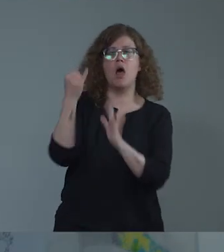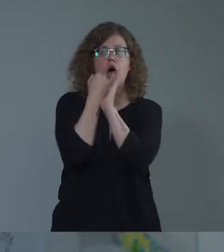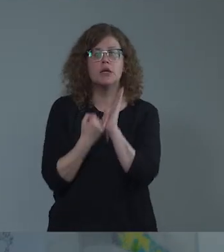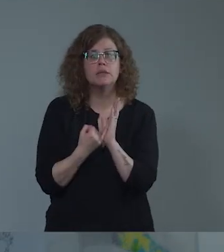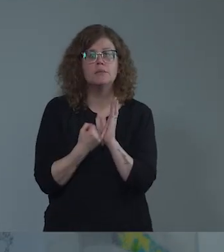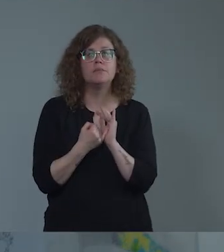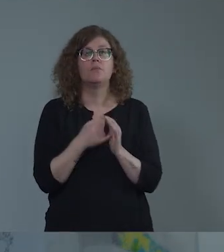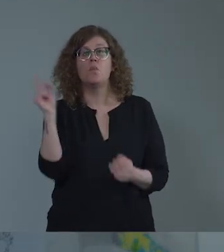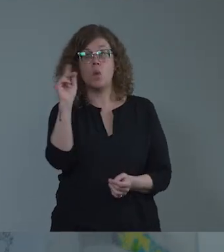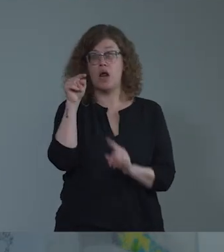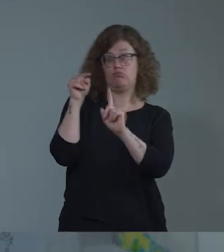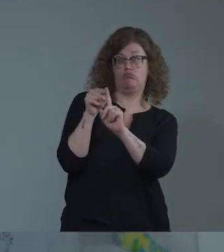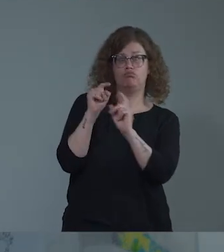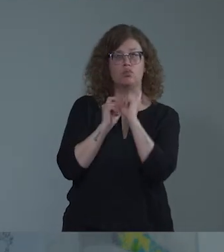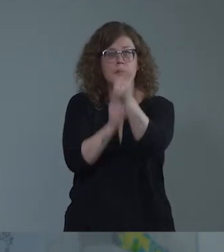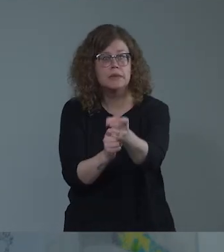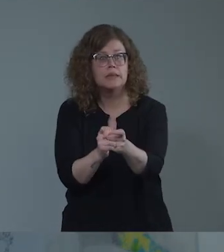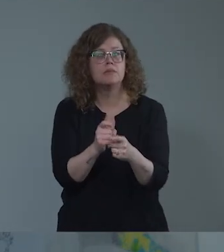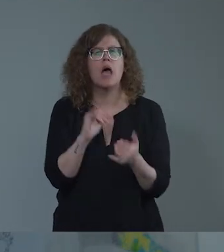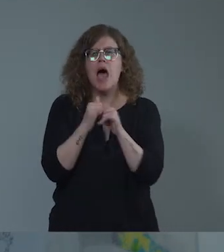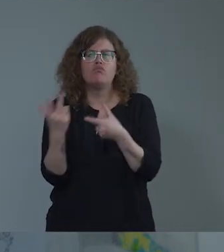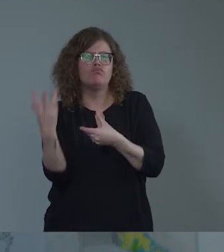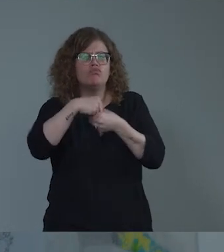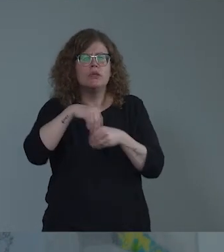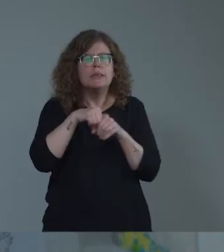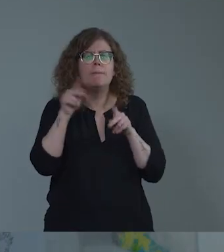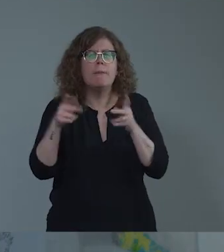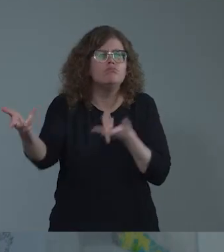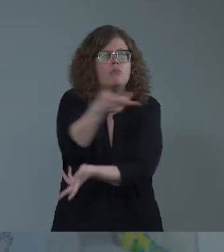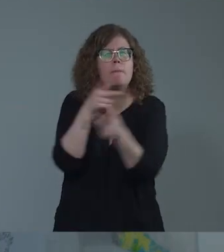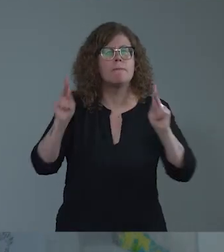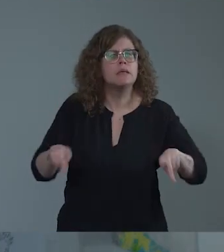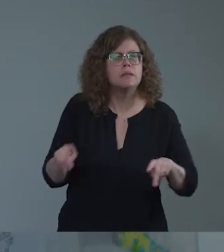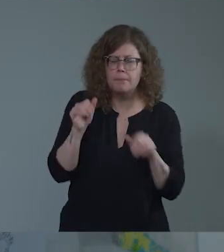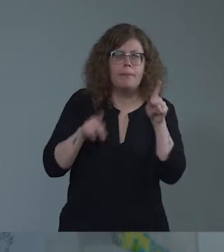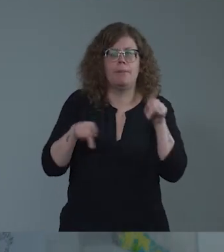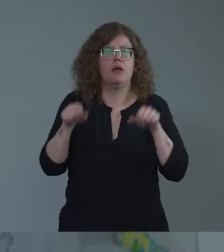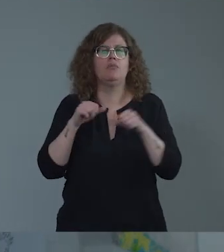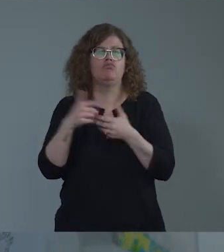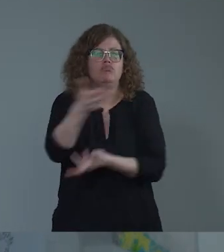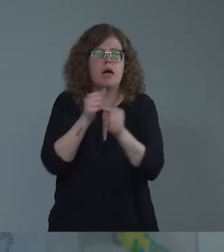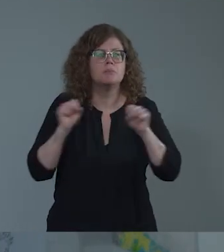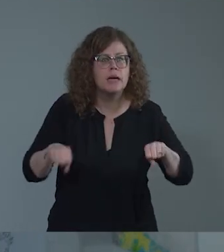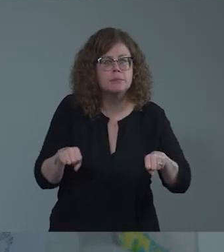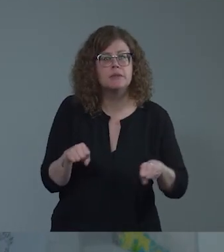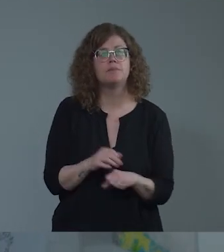and thought about where to distribute it. So to get in front of as many people as possible.